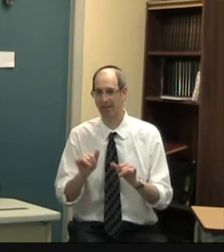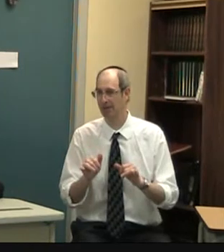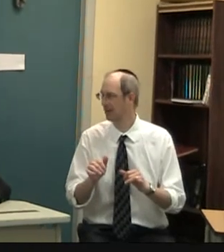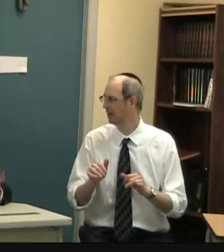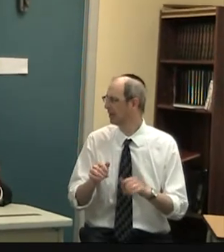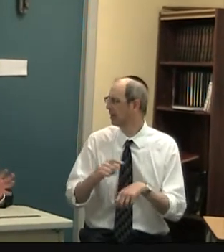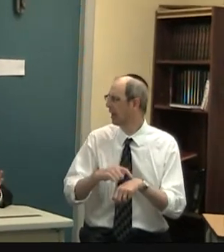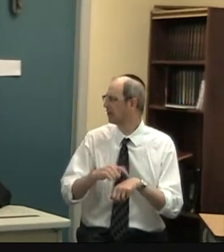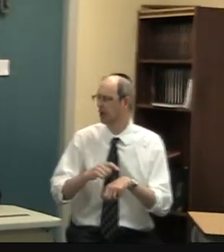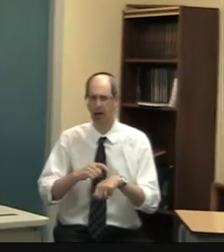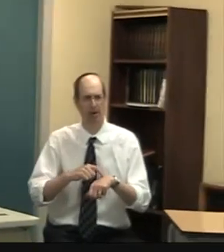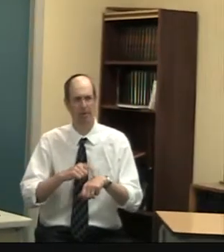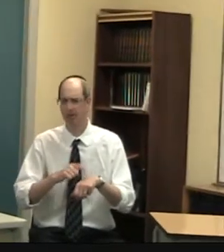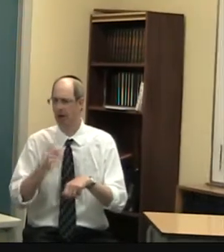about, three girls ready to